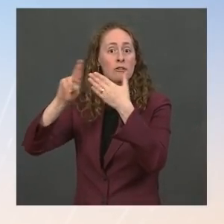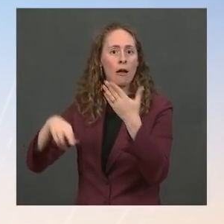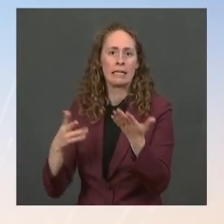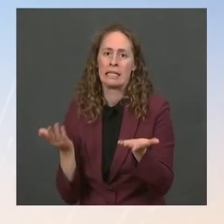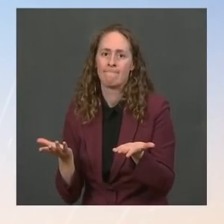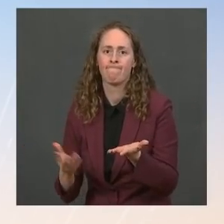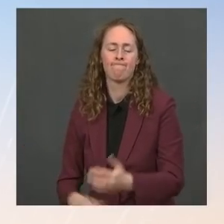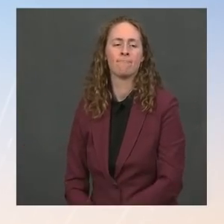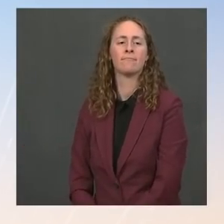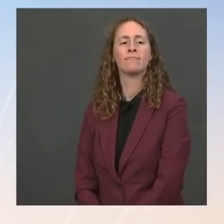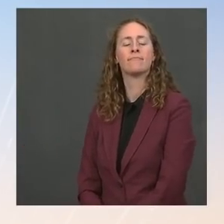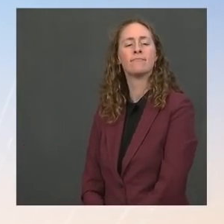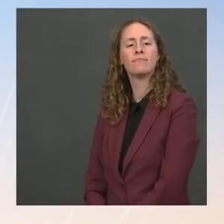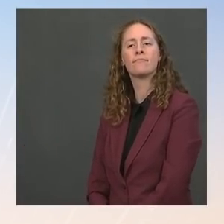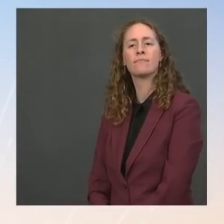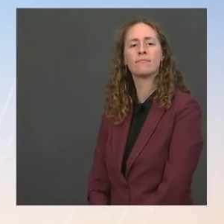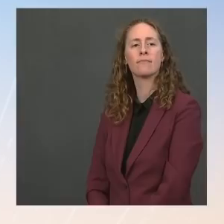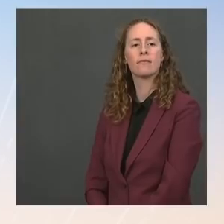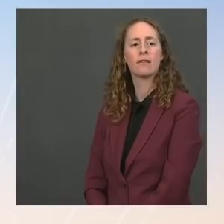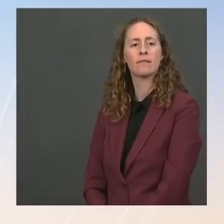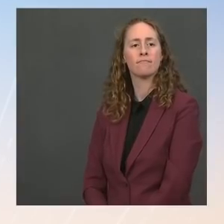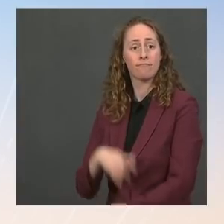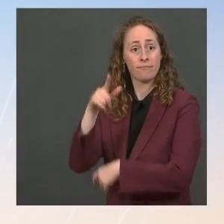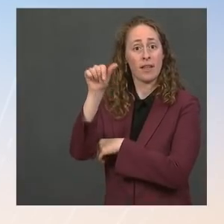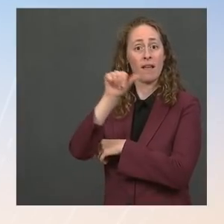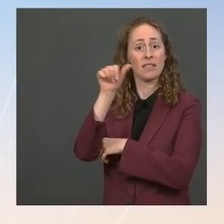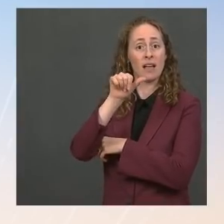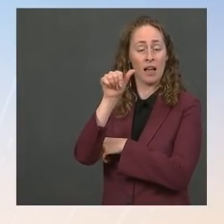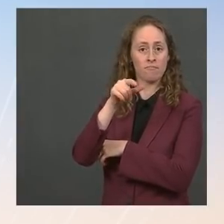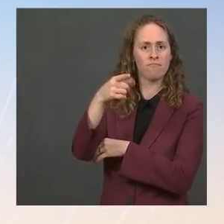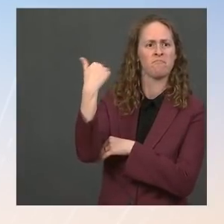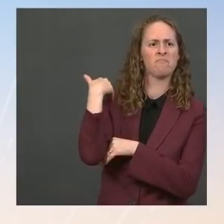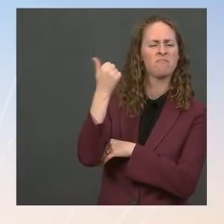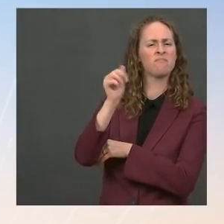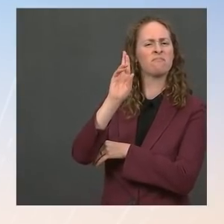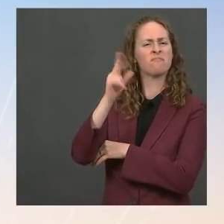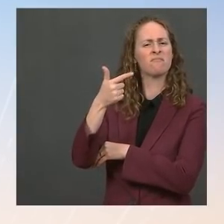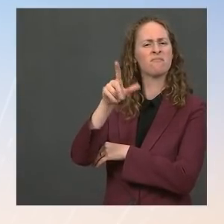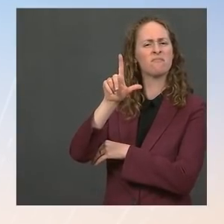or August 26th, the President said, "I've also ordered my commanders to develop operational plans